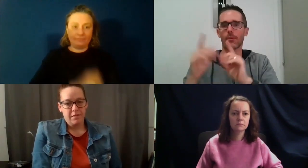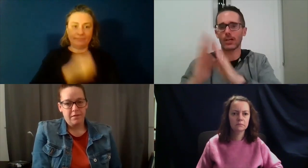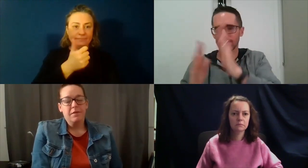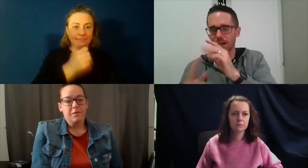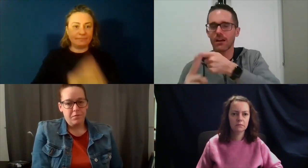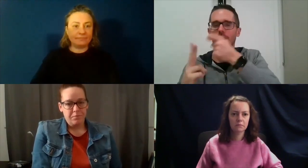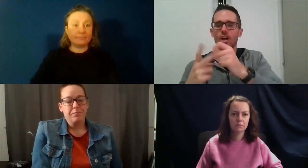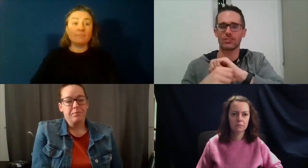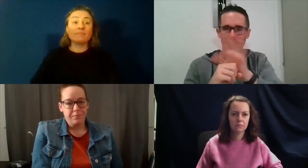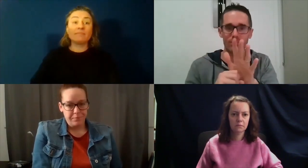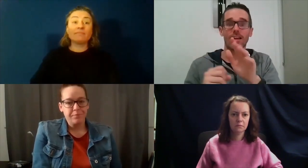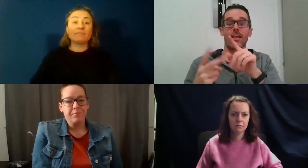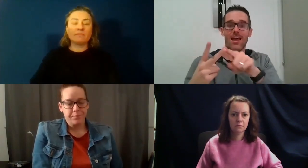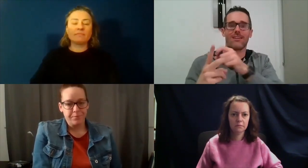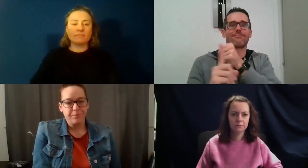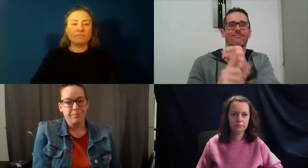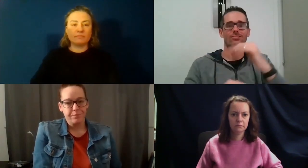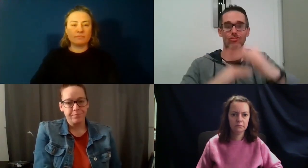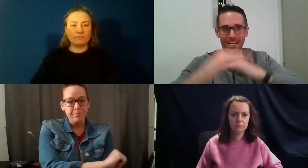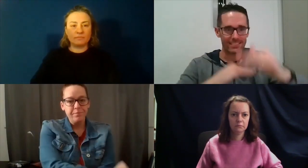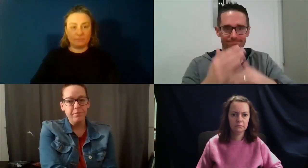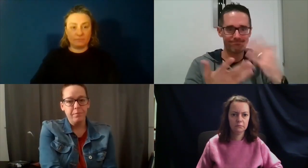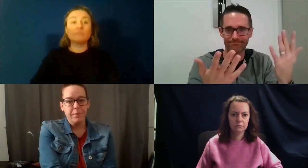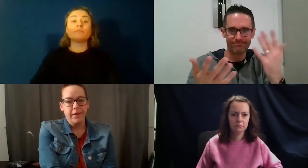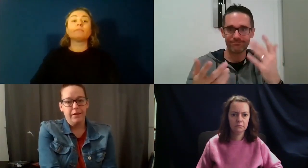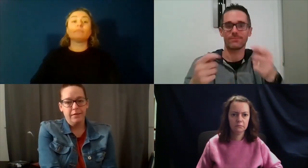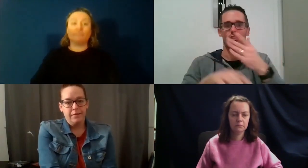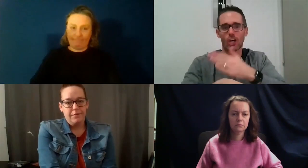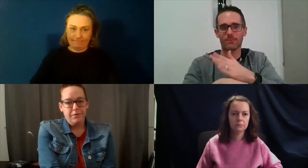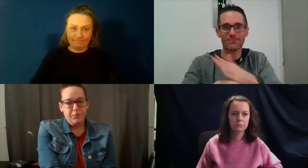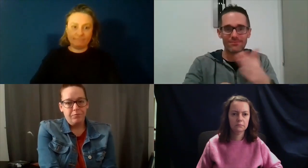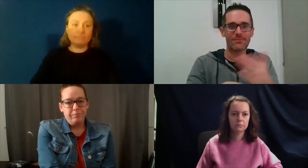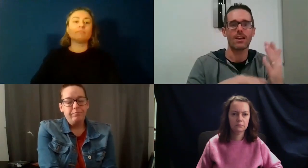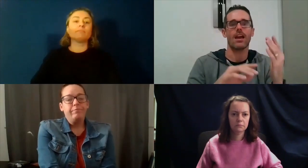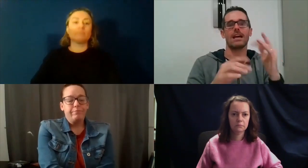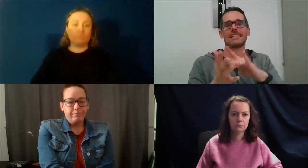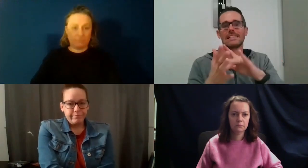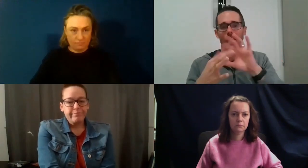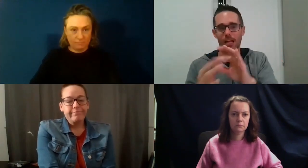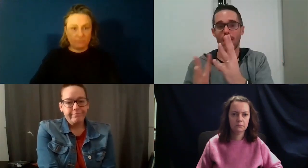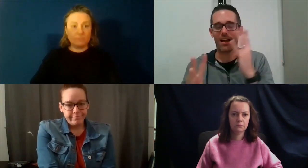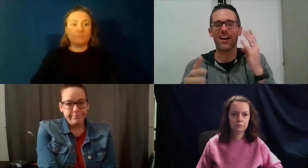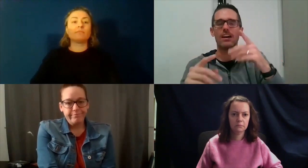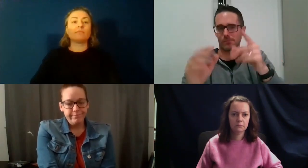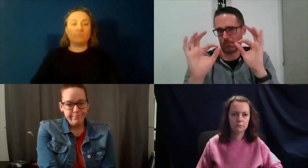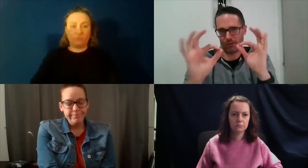First the bushfires, then coronavirus which has impacted on trade and jobs, and Centrelink queues as a result.